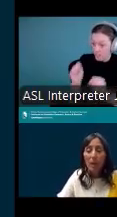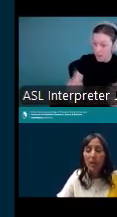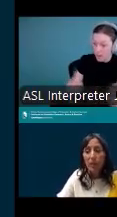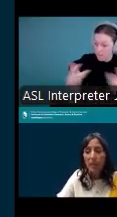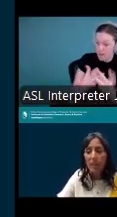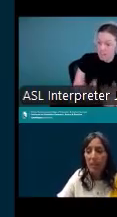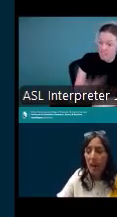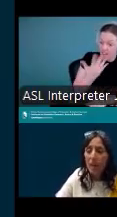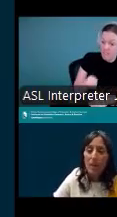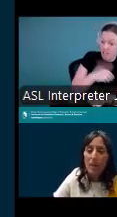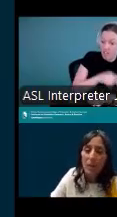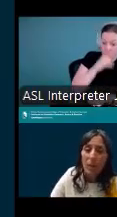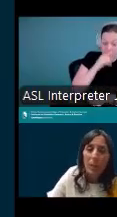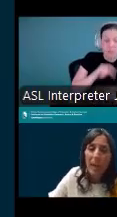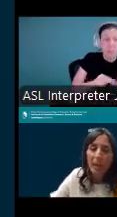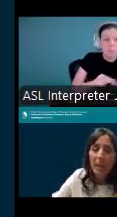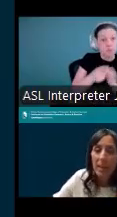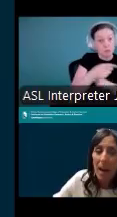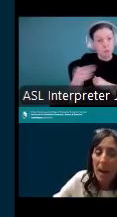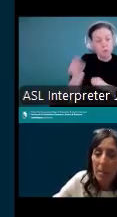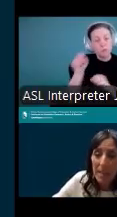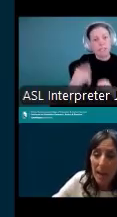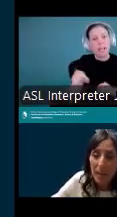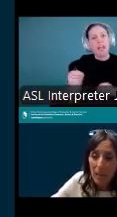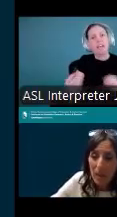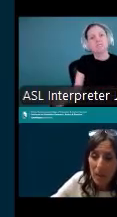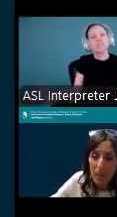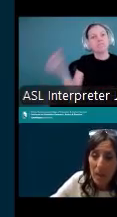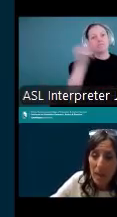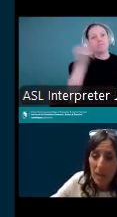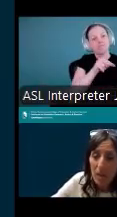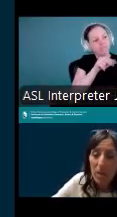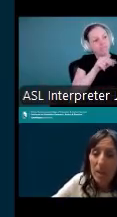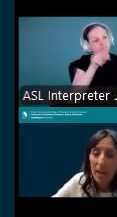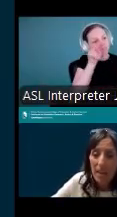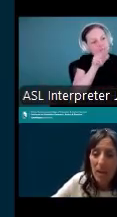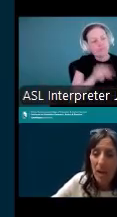are free to also go back and download those and utilize all